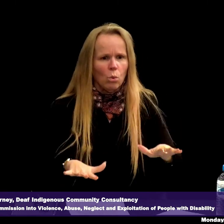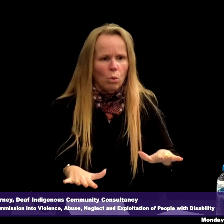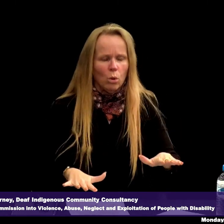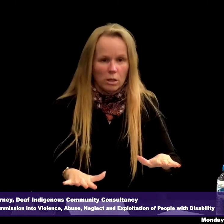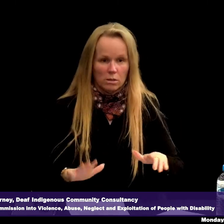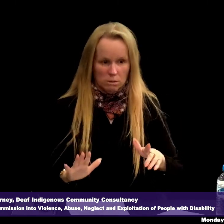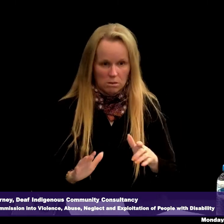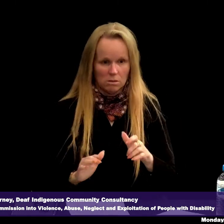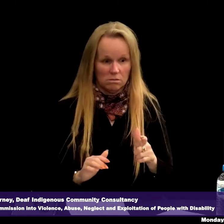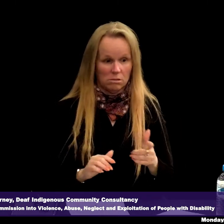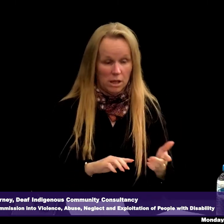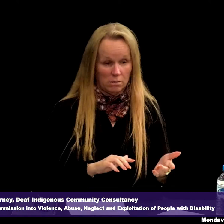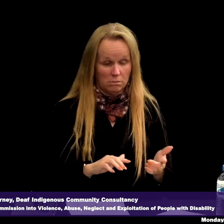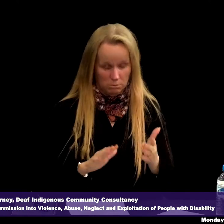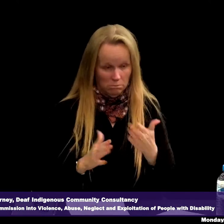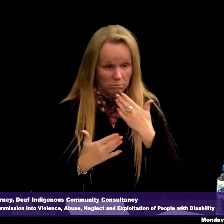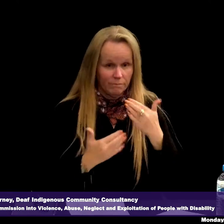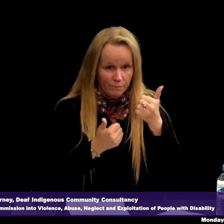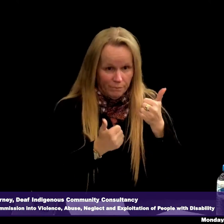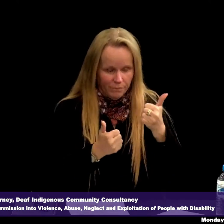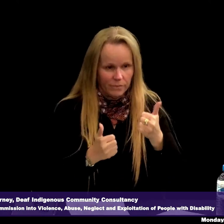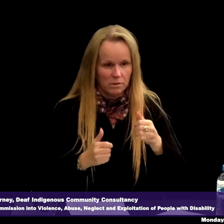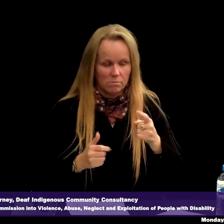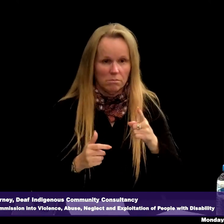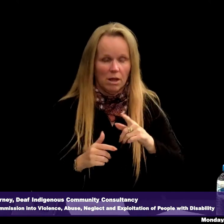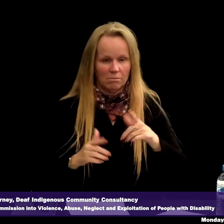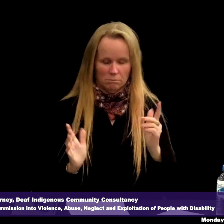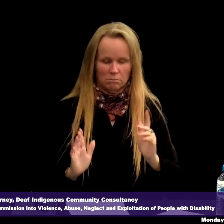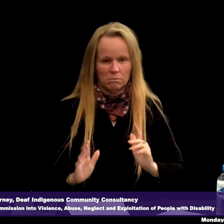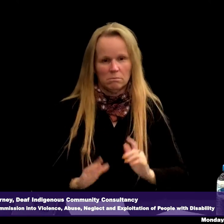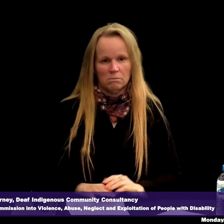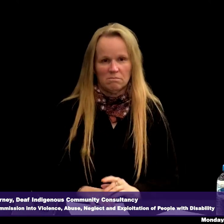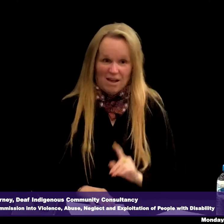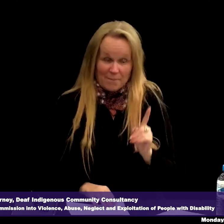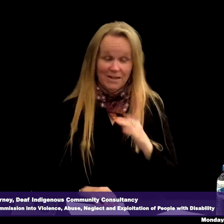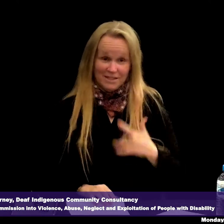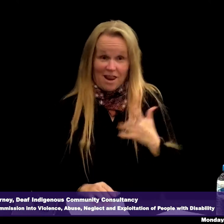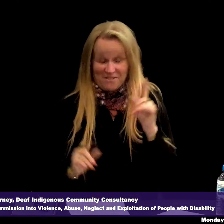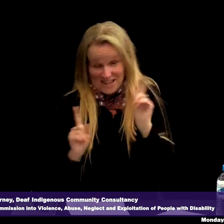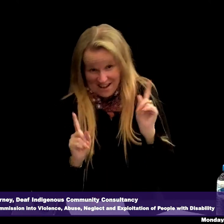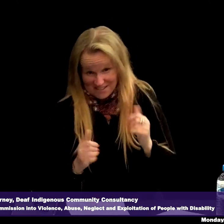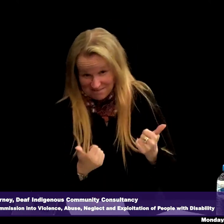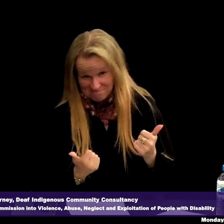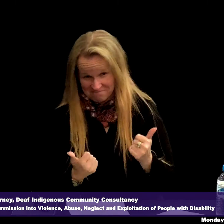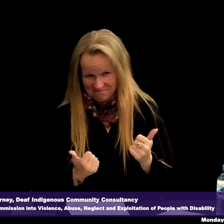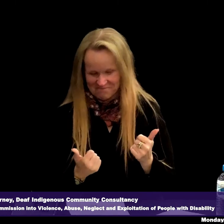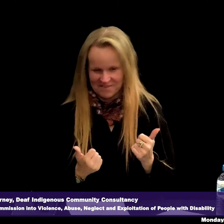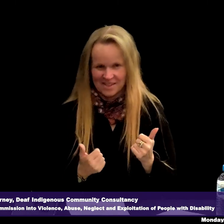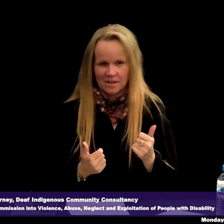And then he calmed down after he got the explanation. Which was terrific. And he's alive today thank goodness.